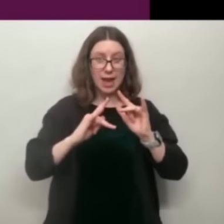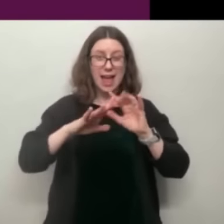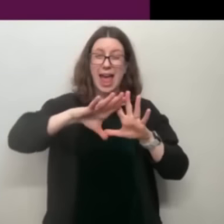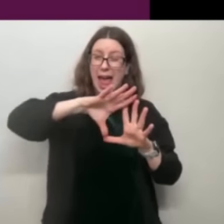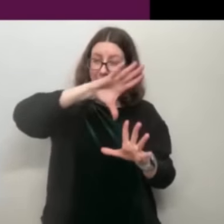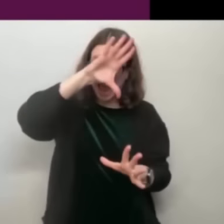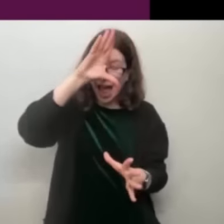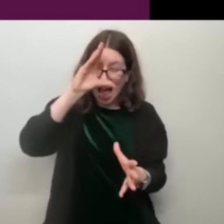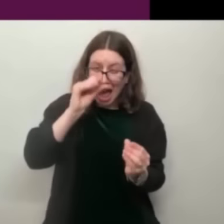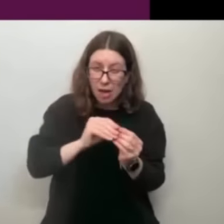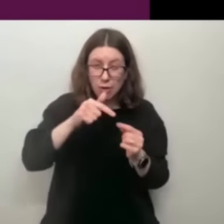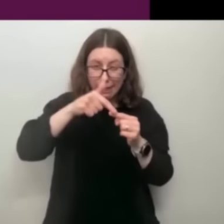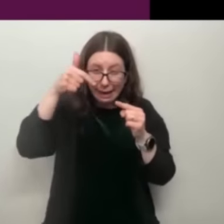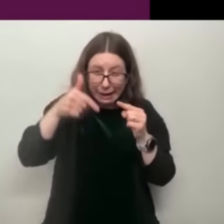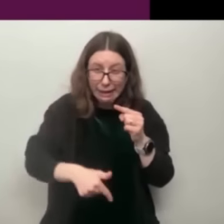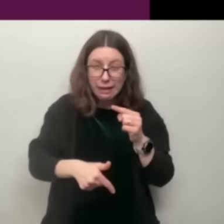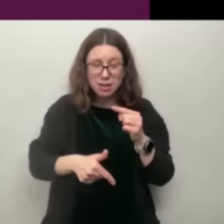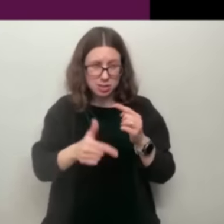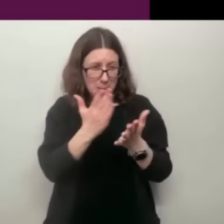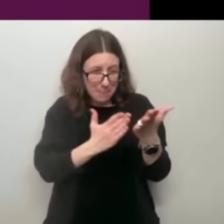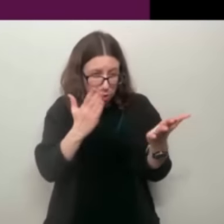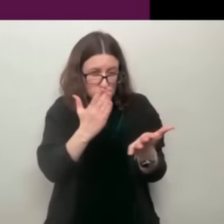up to the standard we wanted it to be.